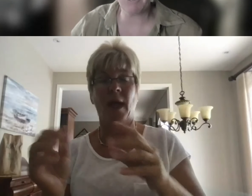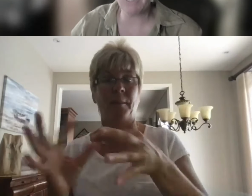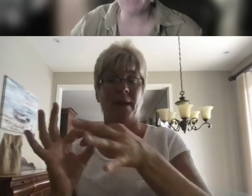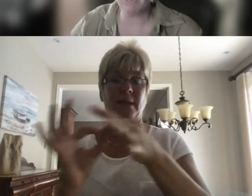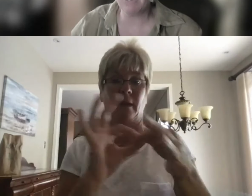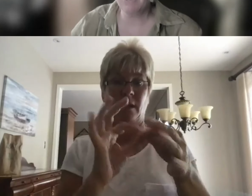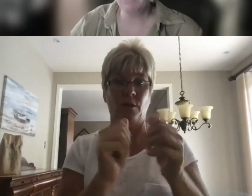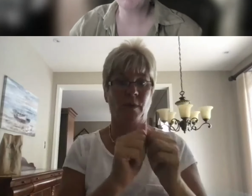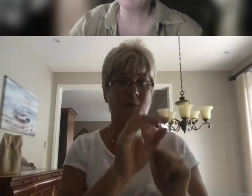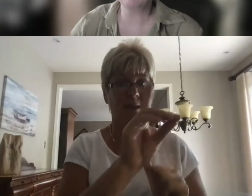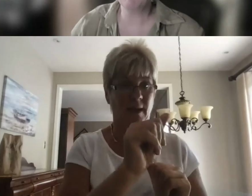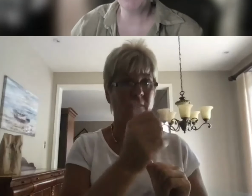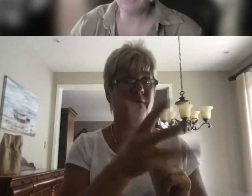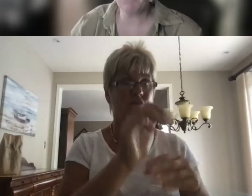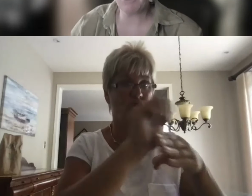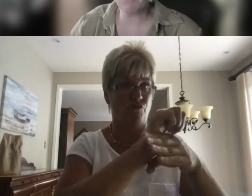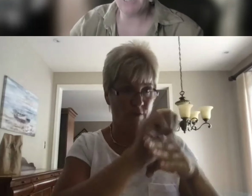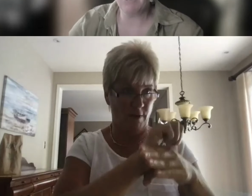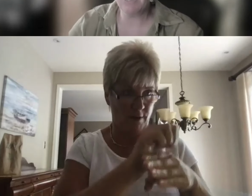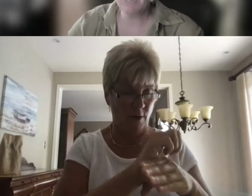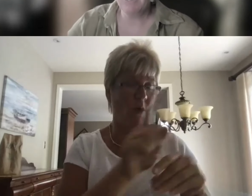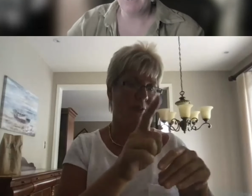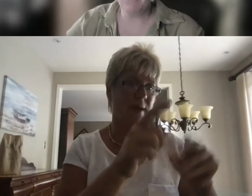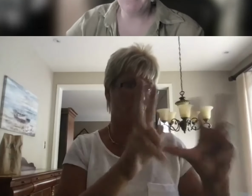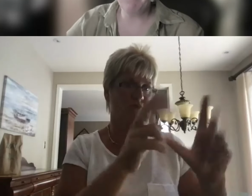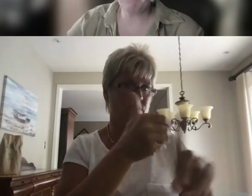trained on or that the machine was trained on.